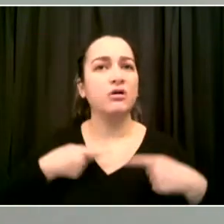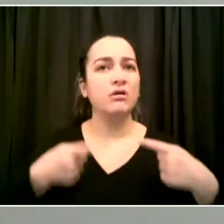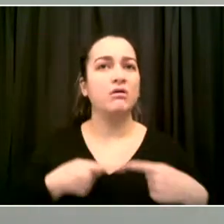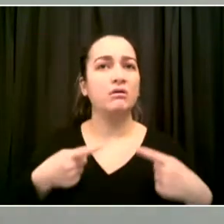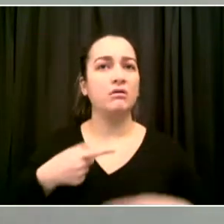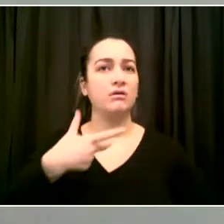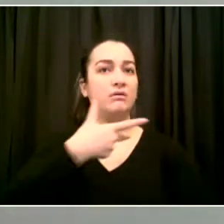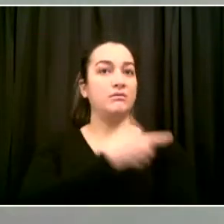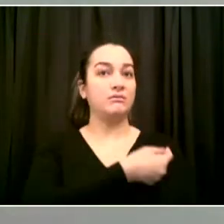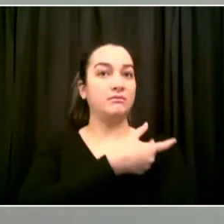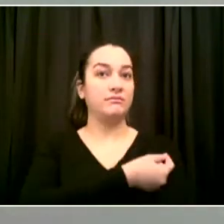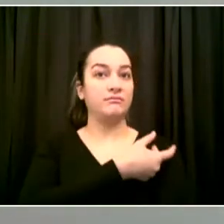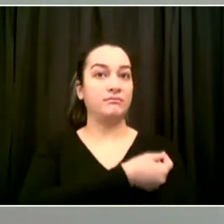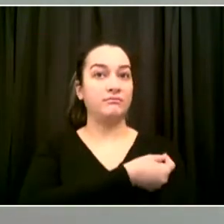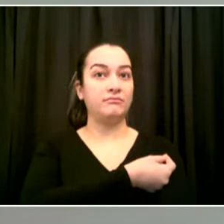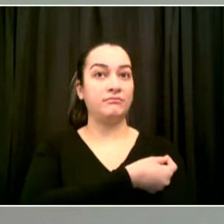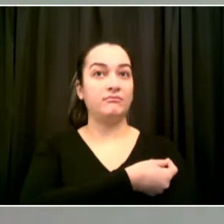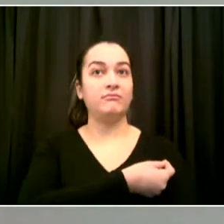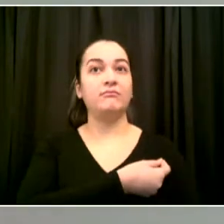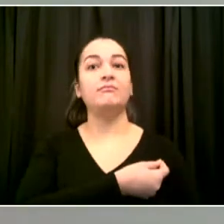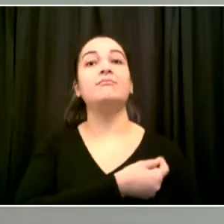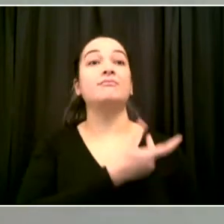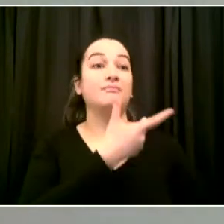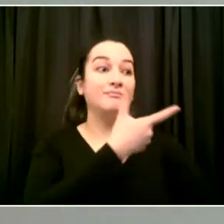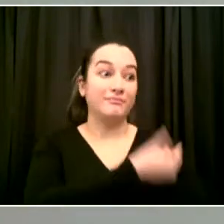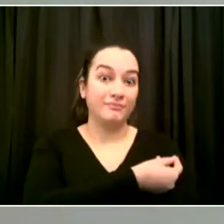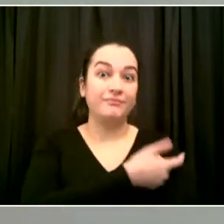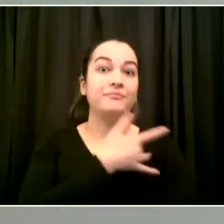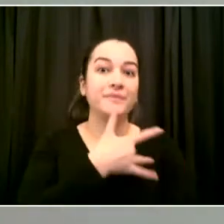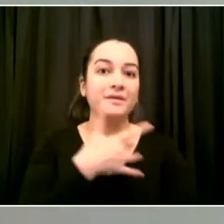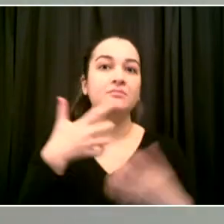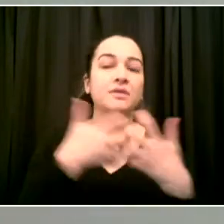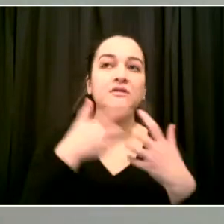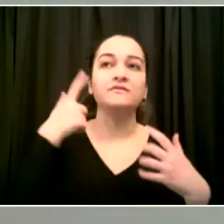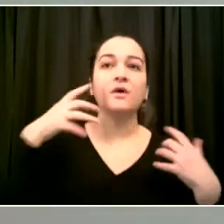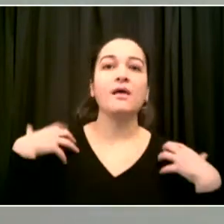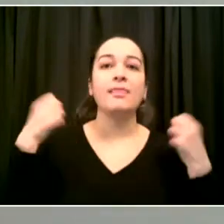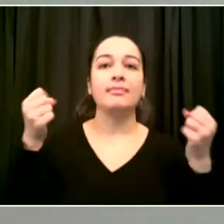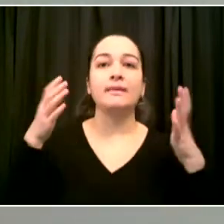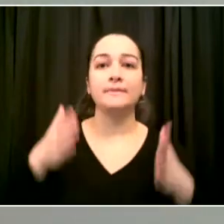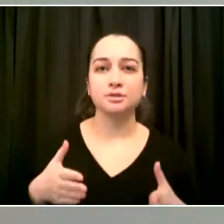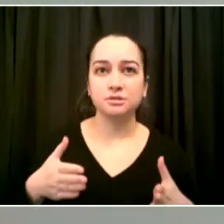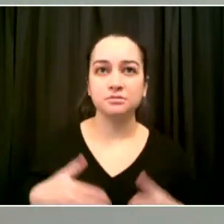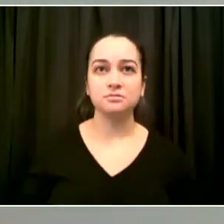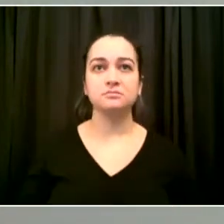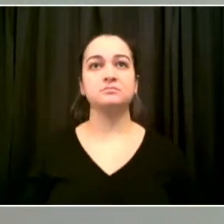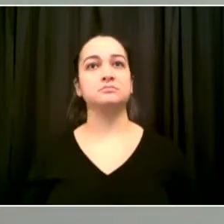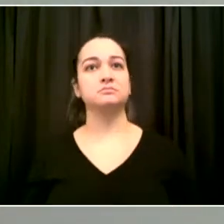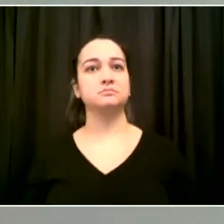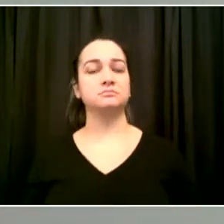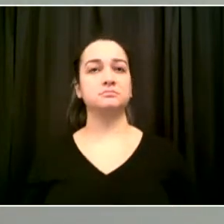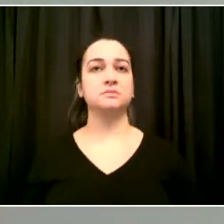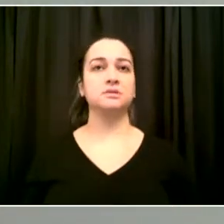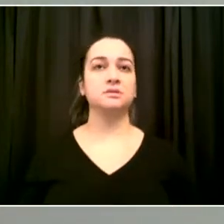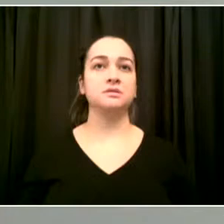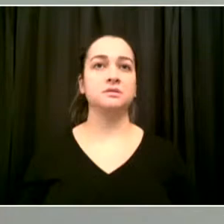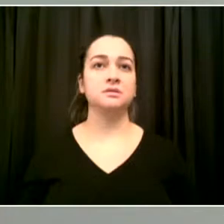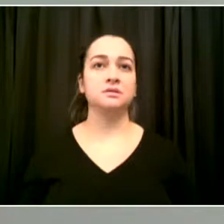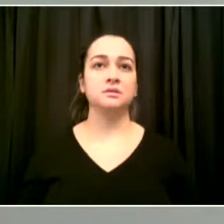BECAUSE VACCINES ARE BEING GIVEN TO HEALTHY PEOPLE AND PEOPLE ALREADY HAVE ENOUGH